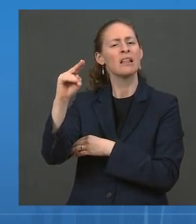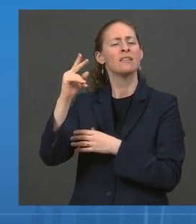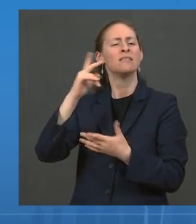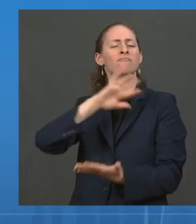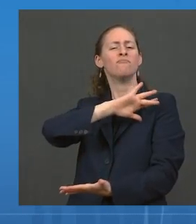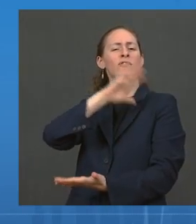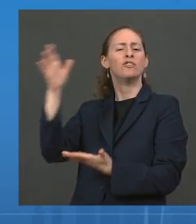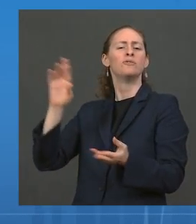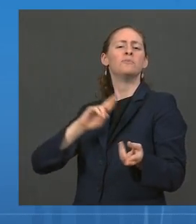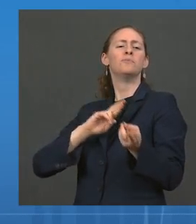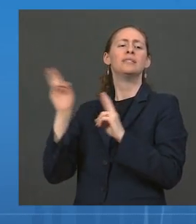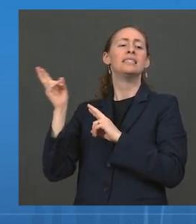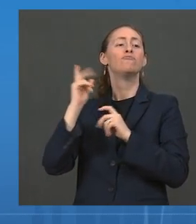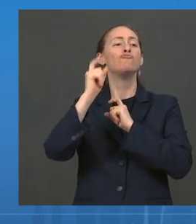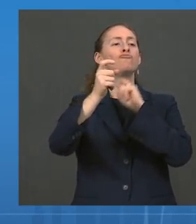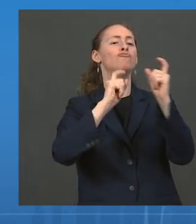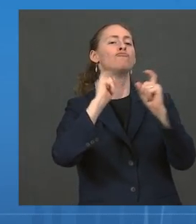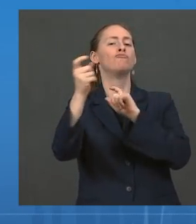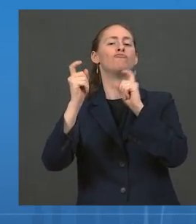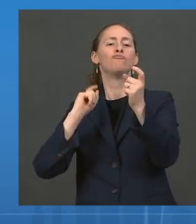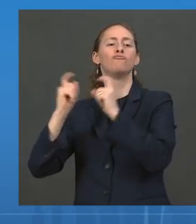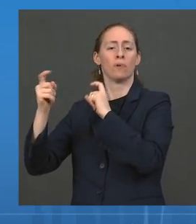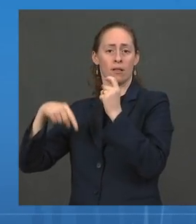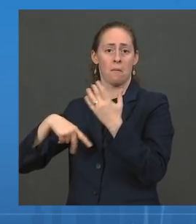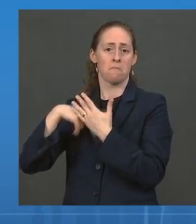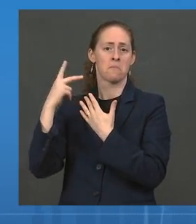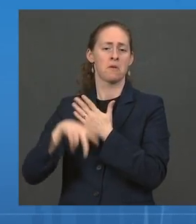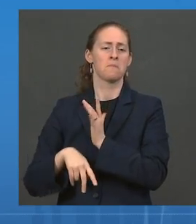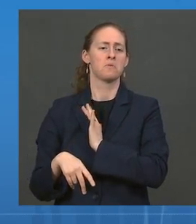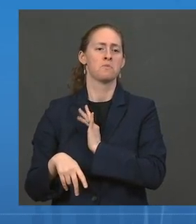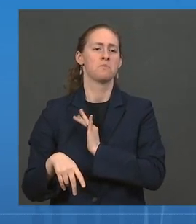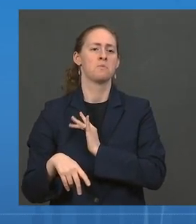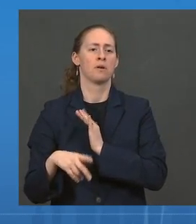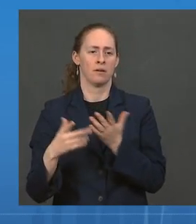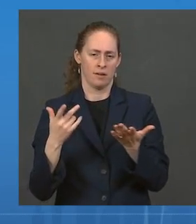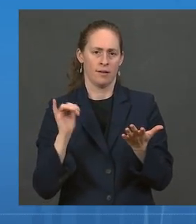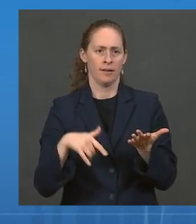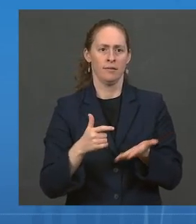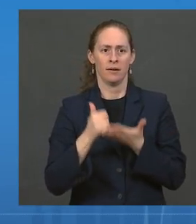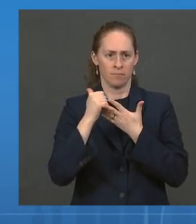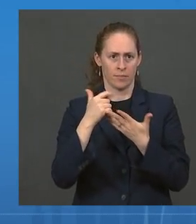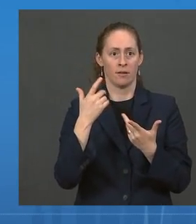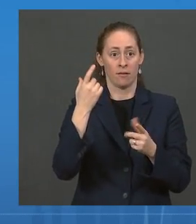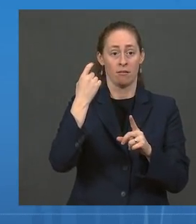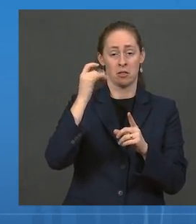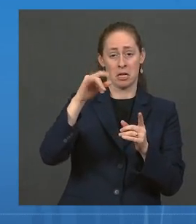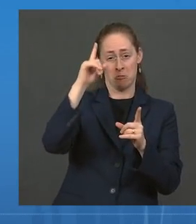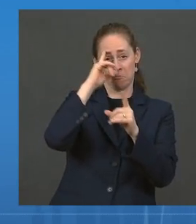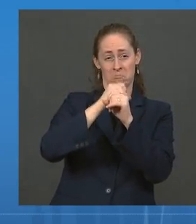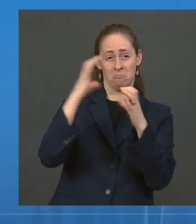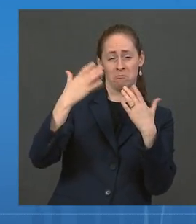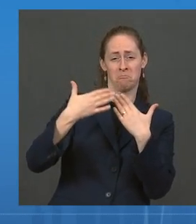This program would also help us produce doses within six to nine months of identification of a future pathogen